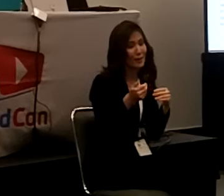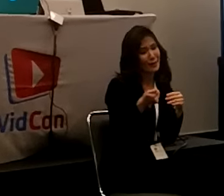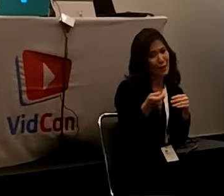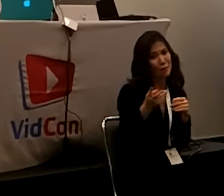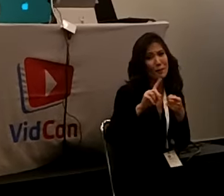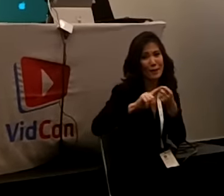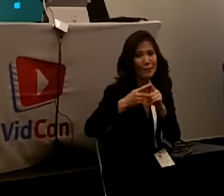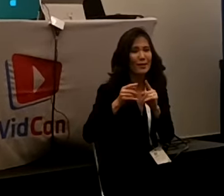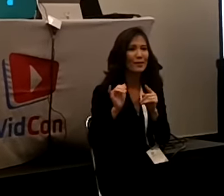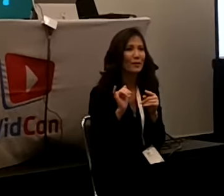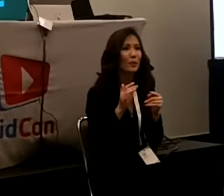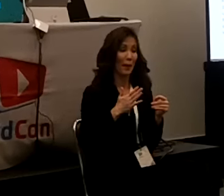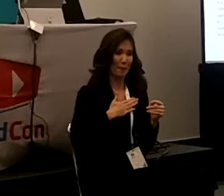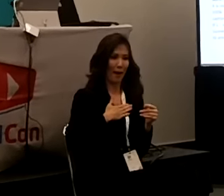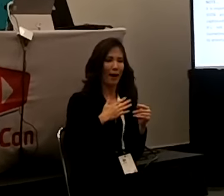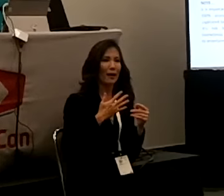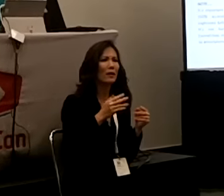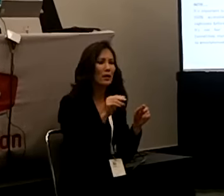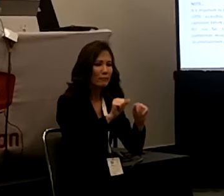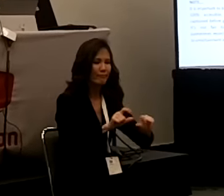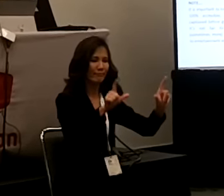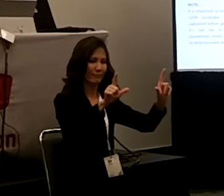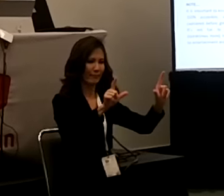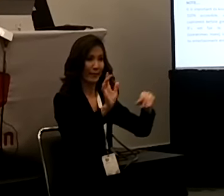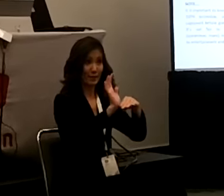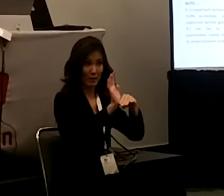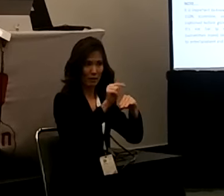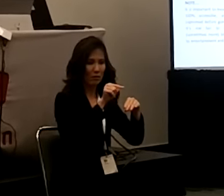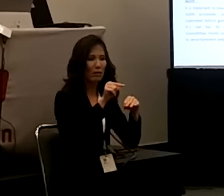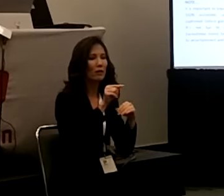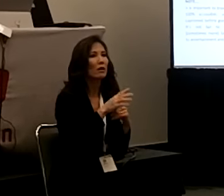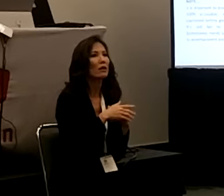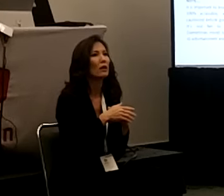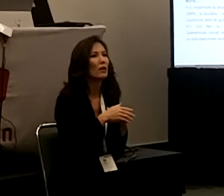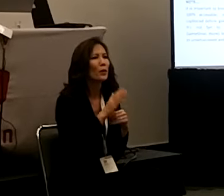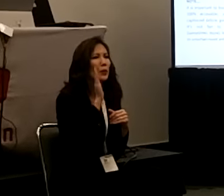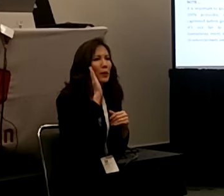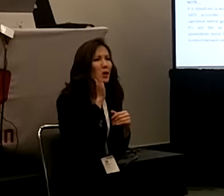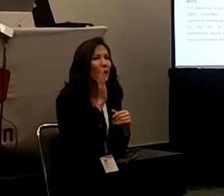and they'll have the video up and then they'll be like,